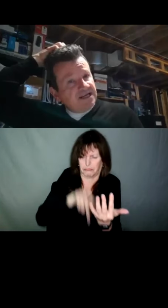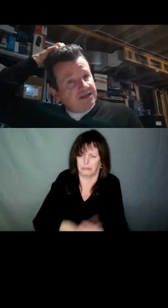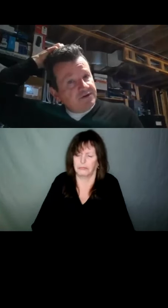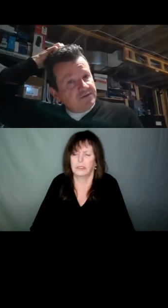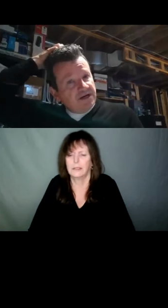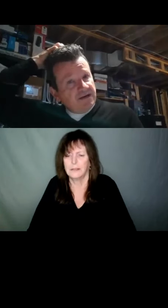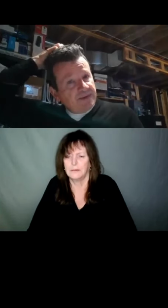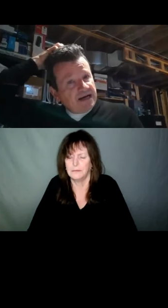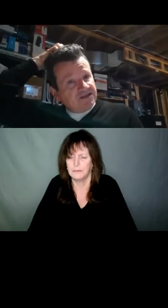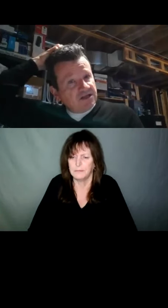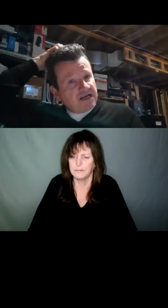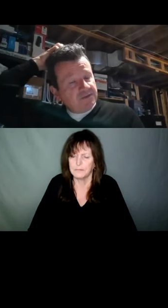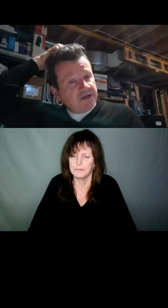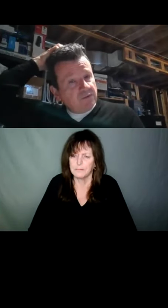I will keep going John and of people read that on their own